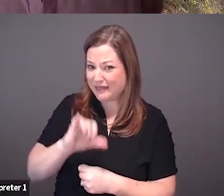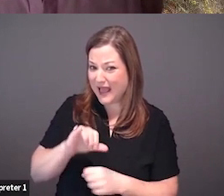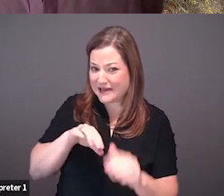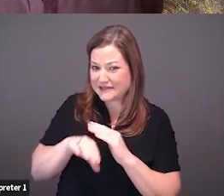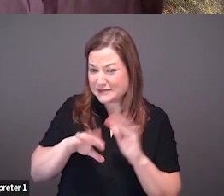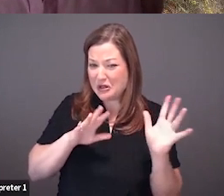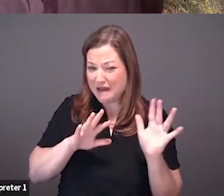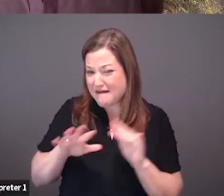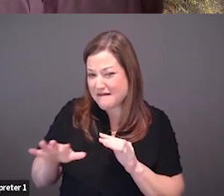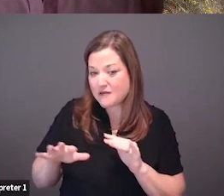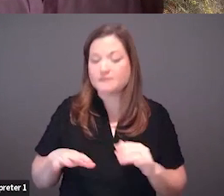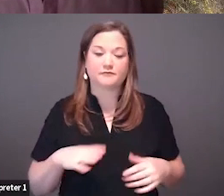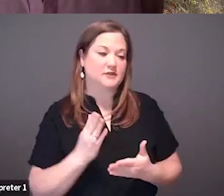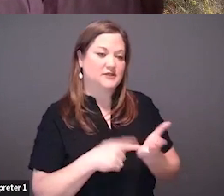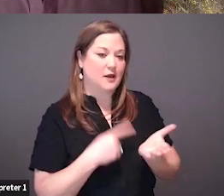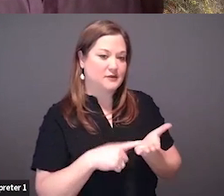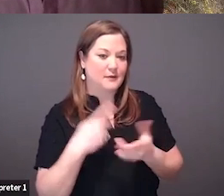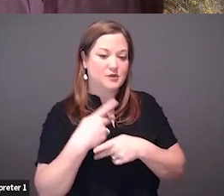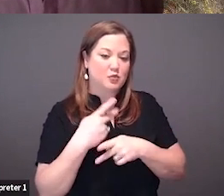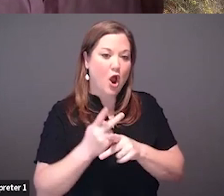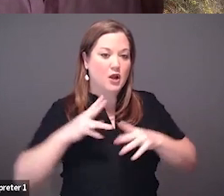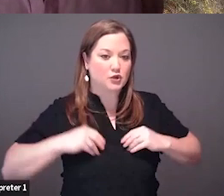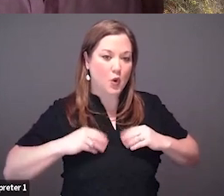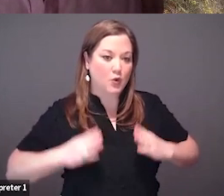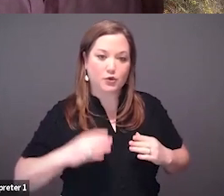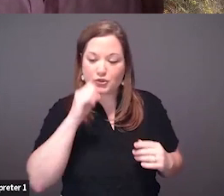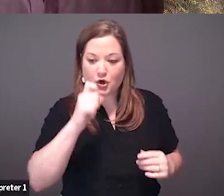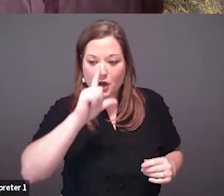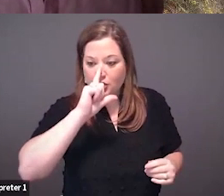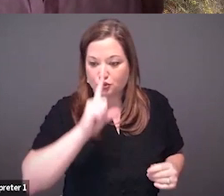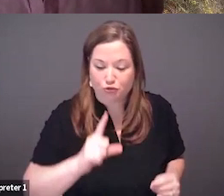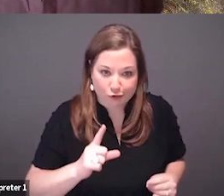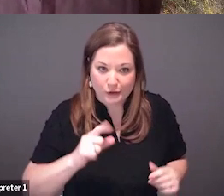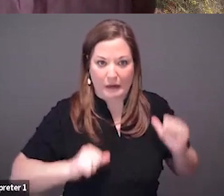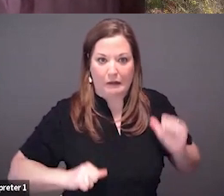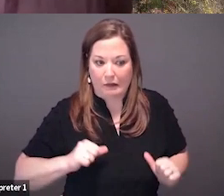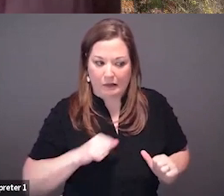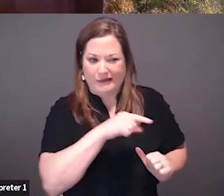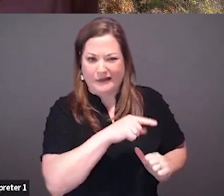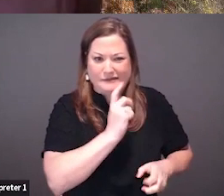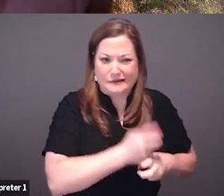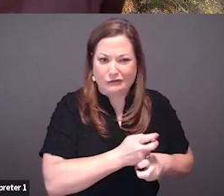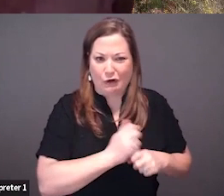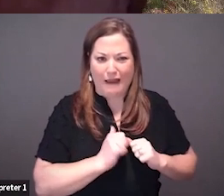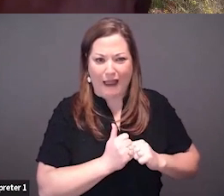Sometimes product owners aren't even sure, this seems really difficult, how would I even figure out how to tackle it?